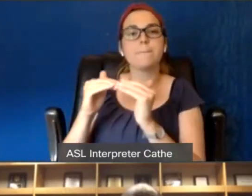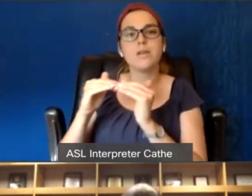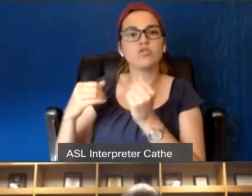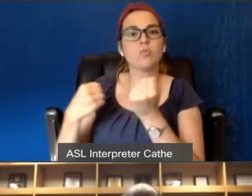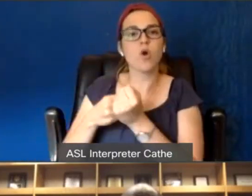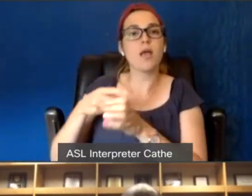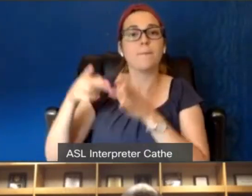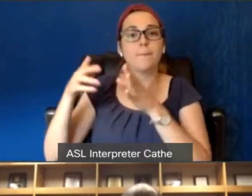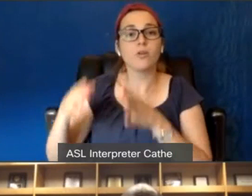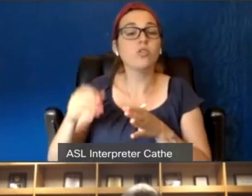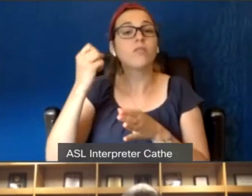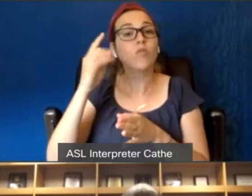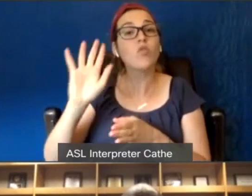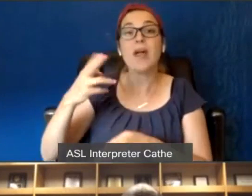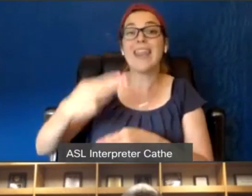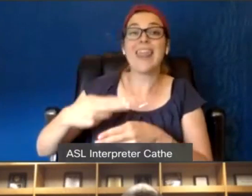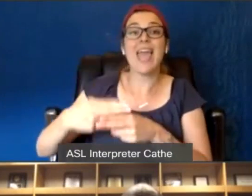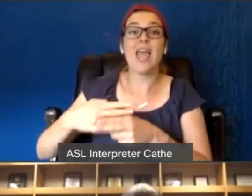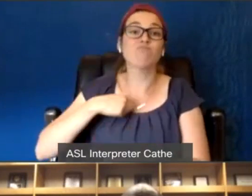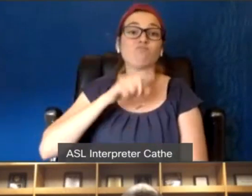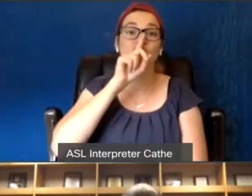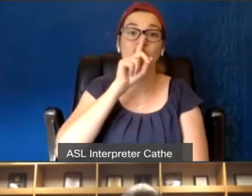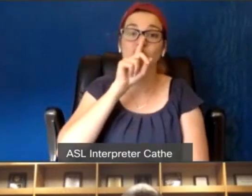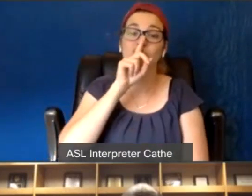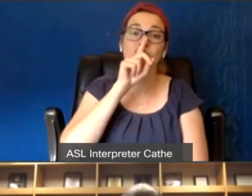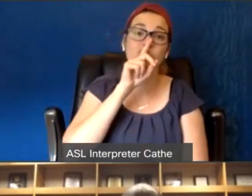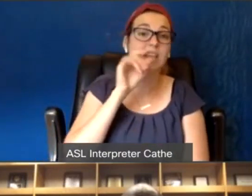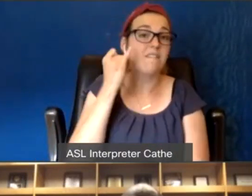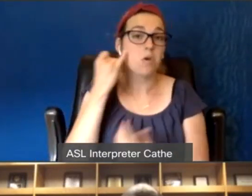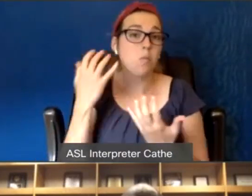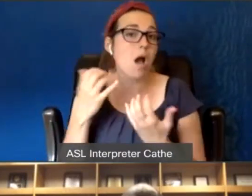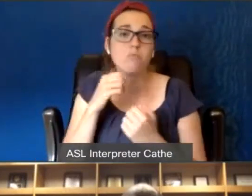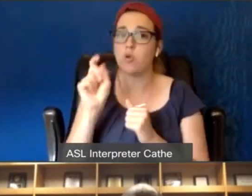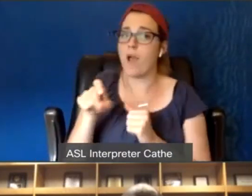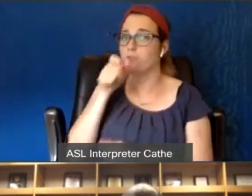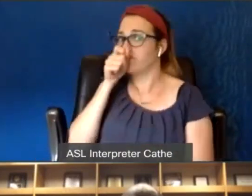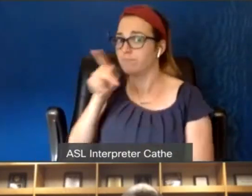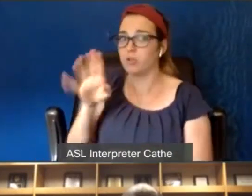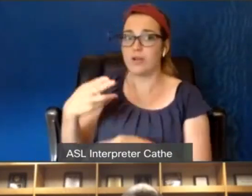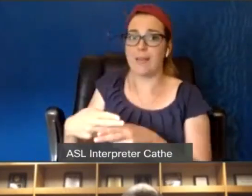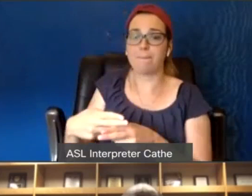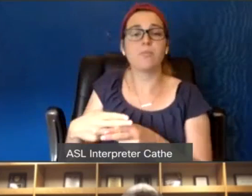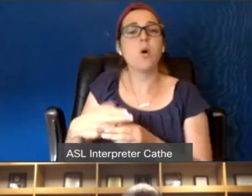I think that's super beneficial for the people that are not quite ready, but they're interested and I think